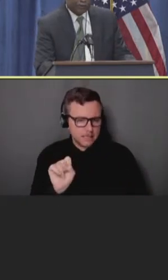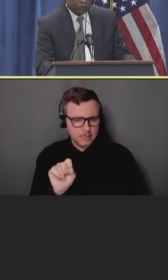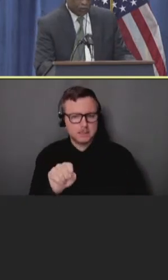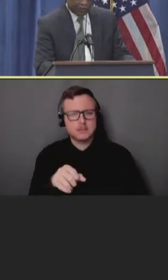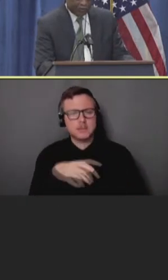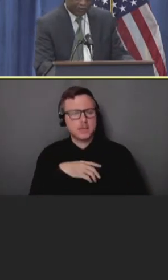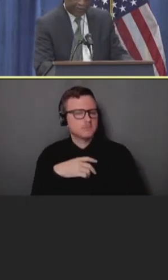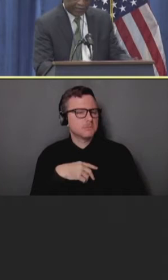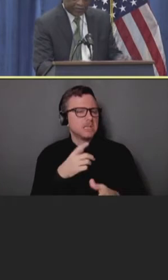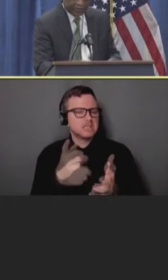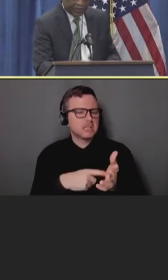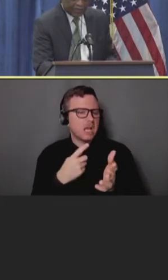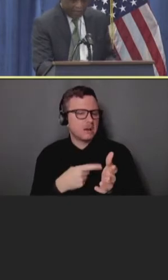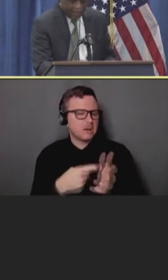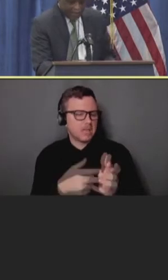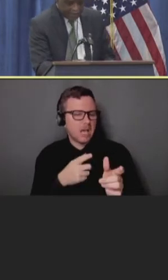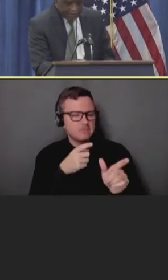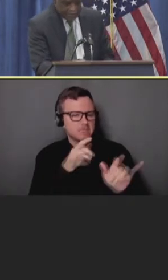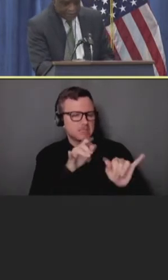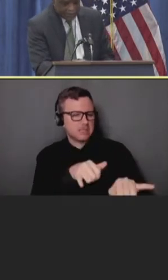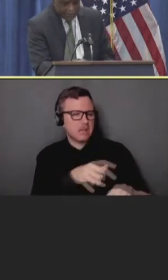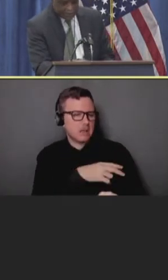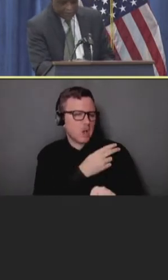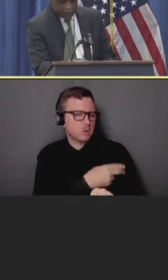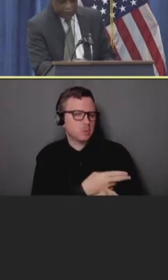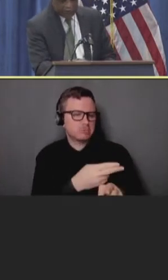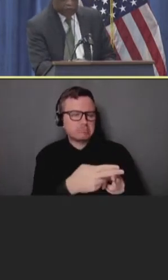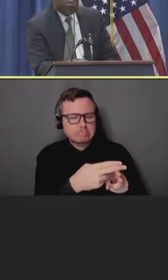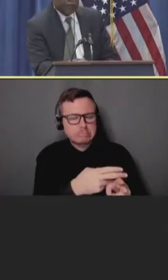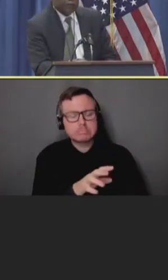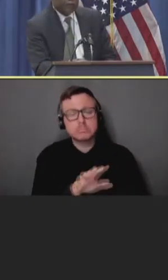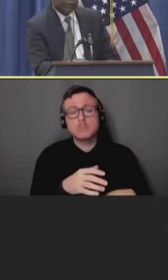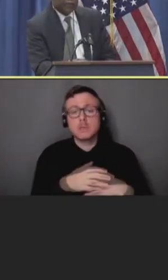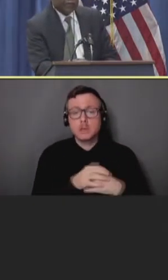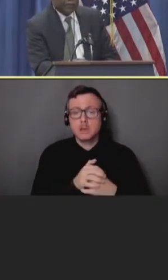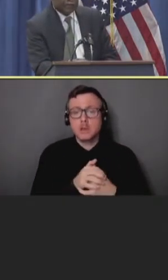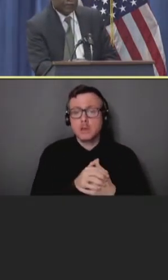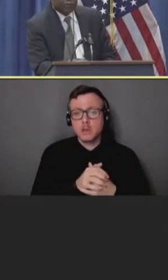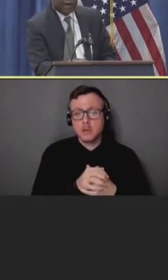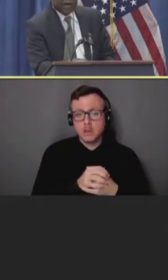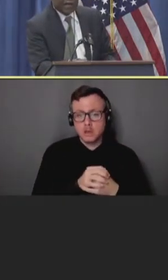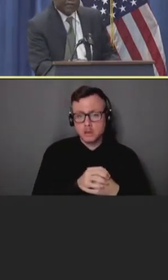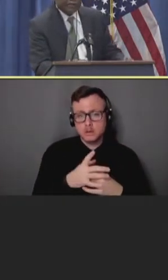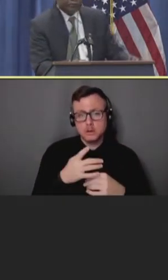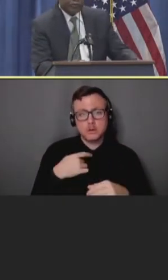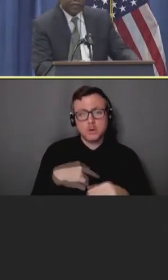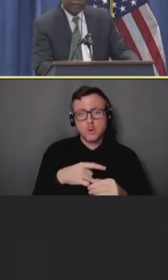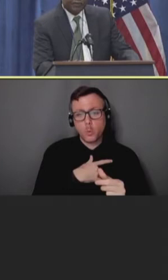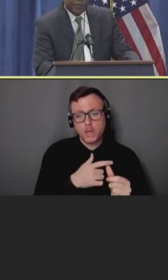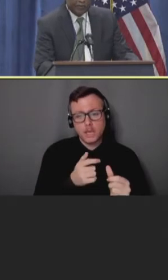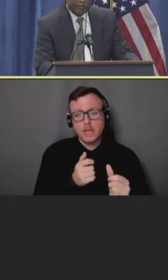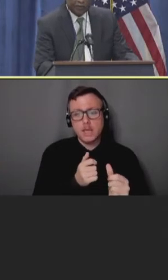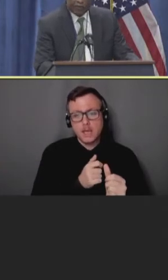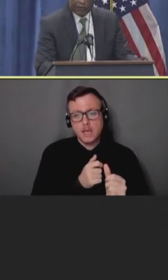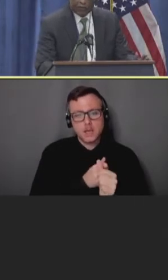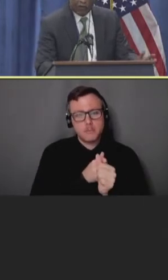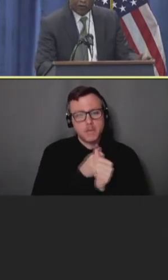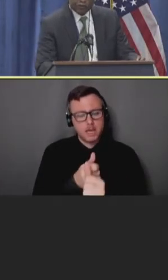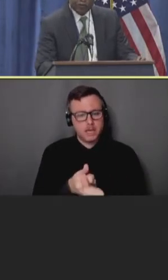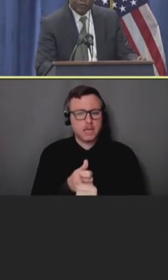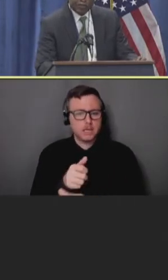majority of the cases. And we -- generally we complied with the American Heart Association